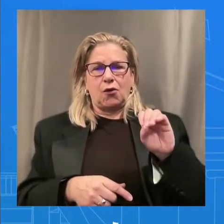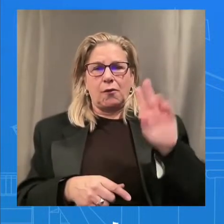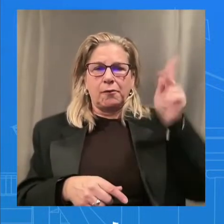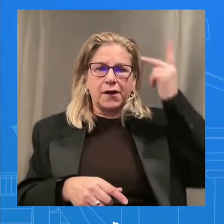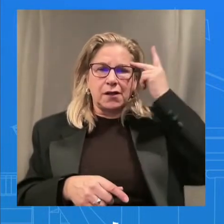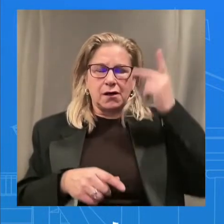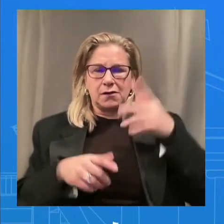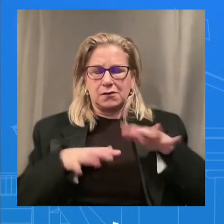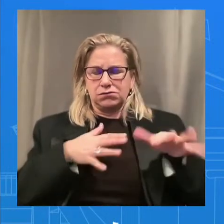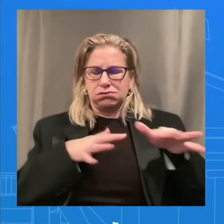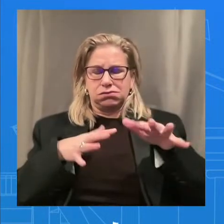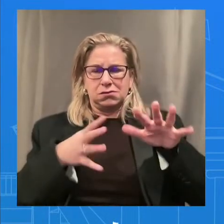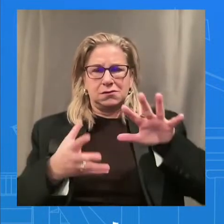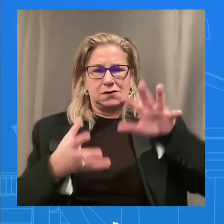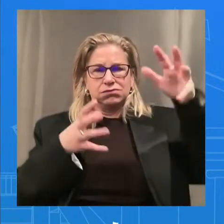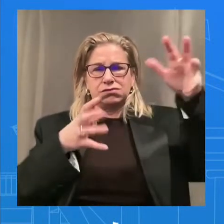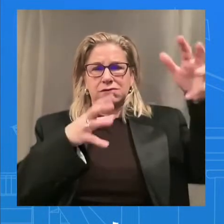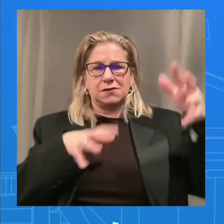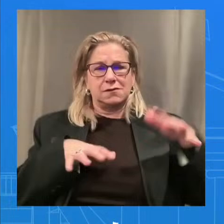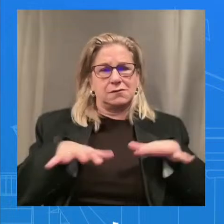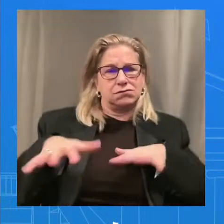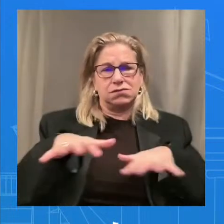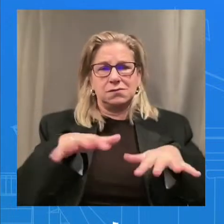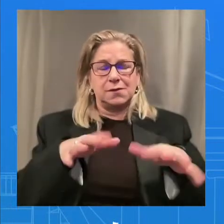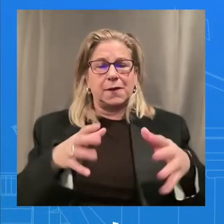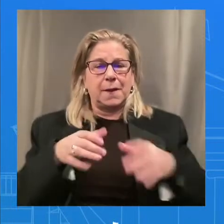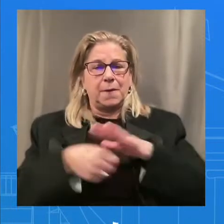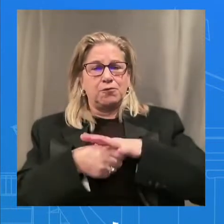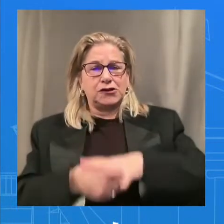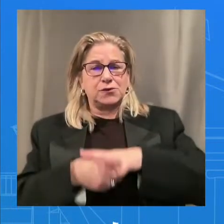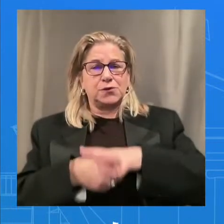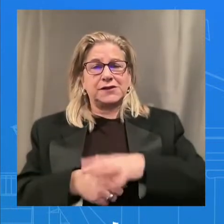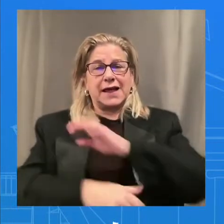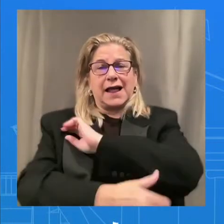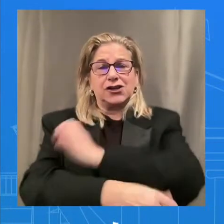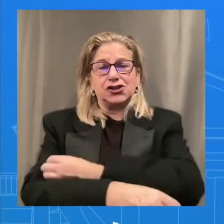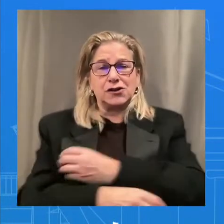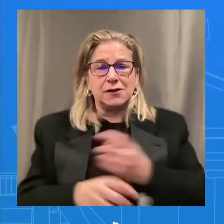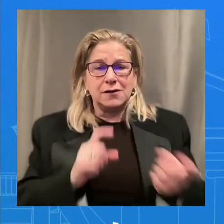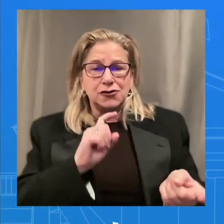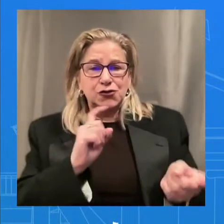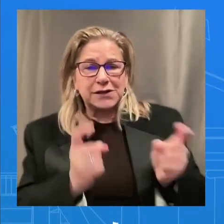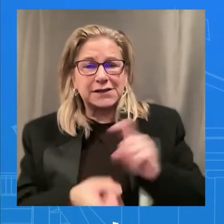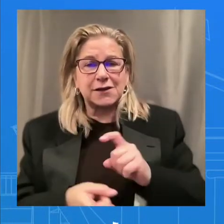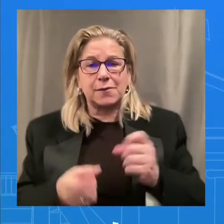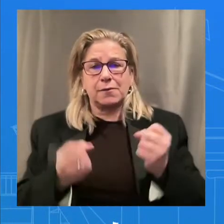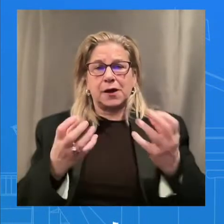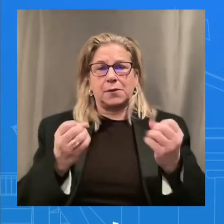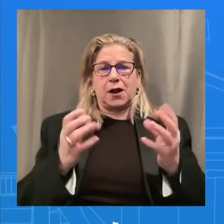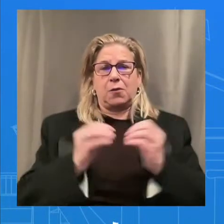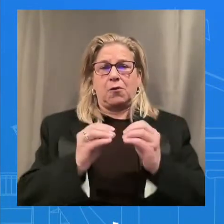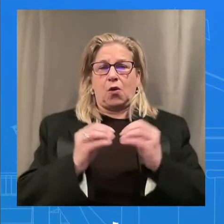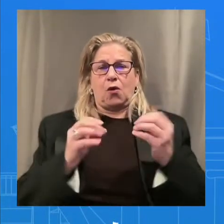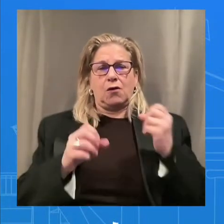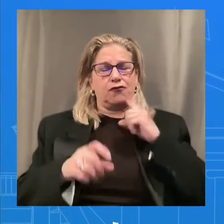We’ve had a lot thrown at us. But as we pass the baton to our successor, the president will report with confidence